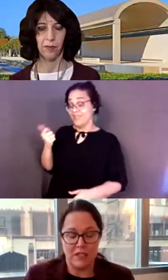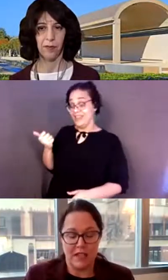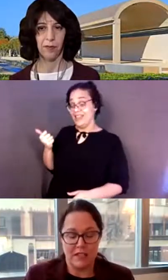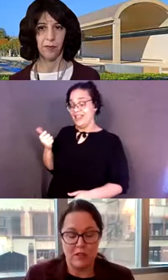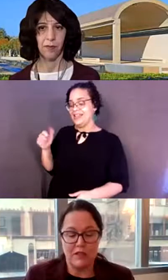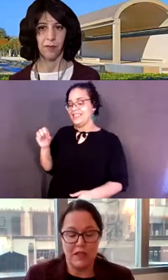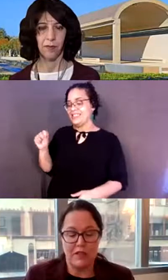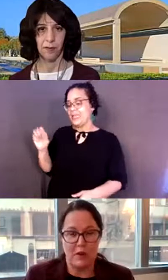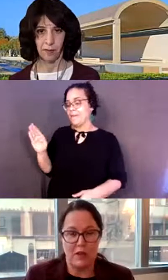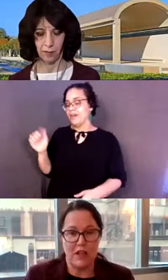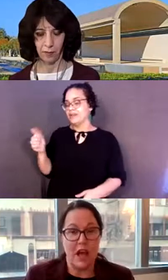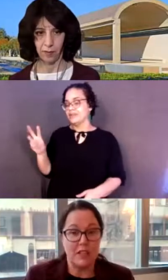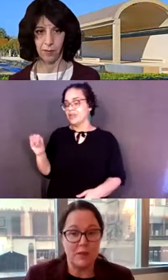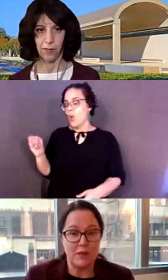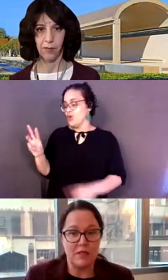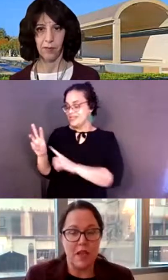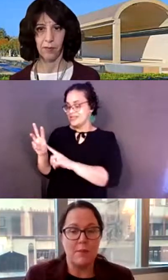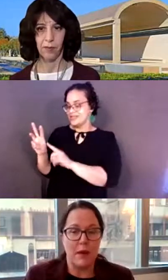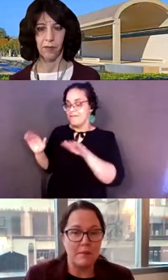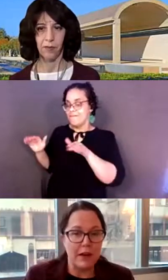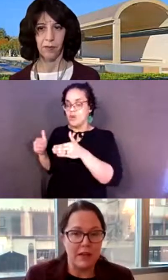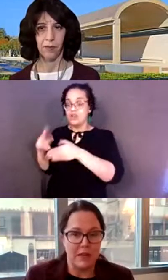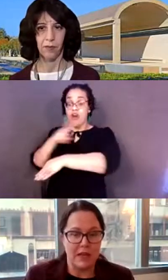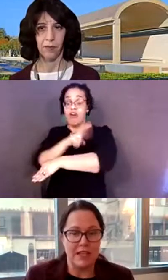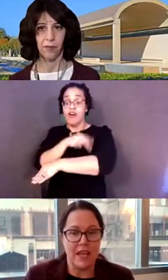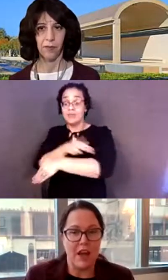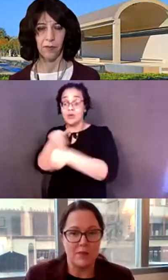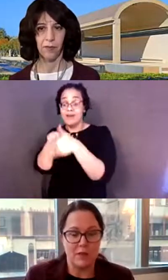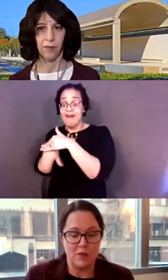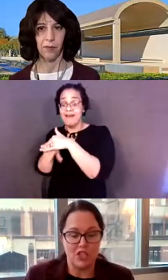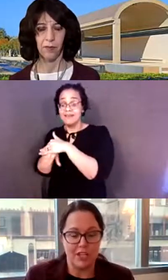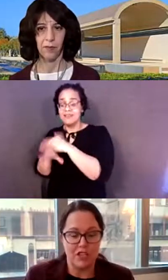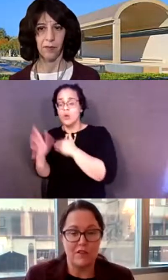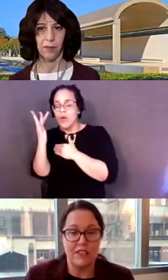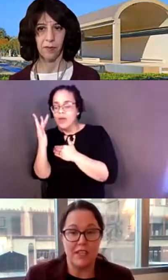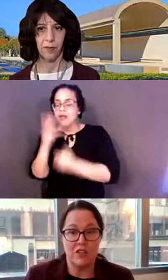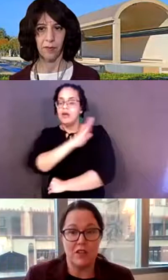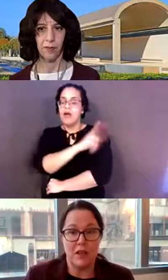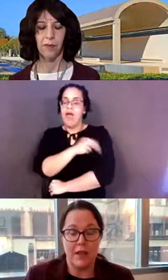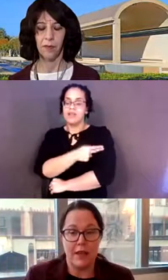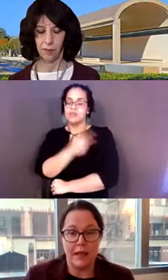exclusively focused on hospitals primarily because, again, hospitals were